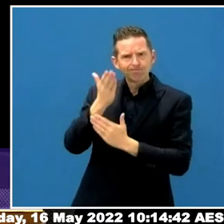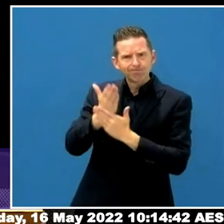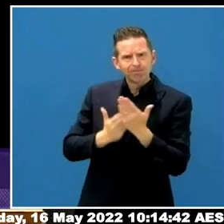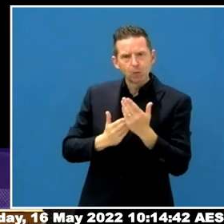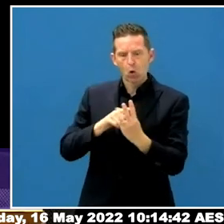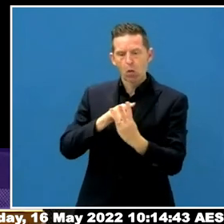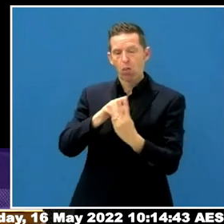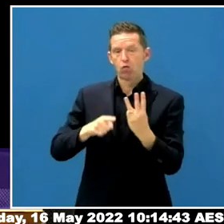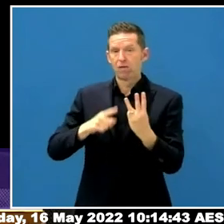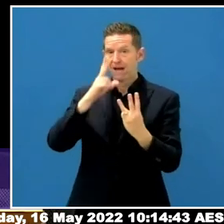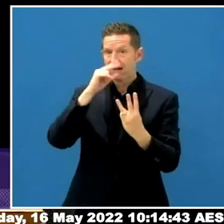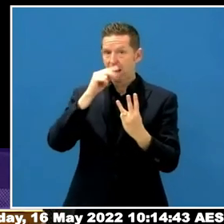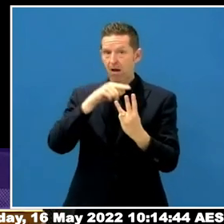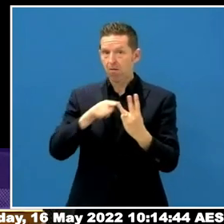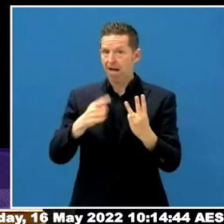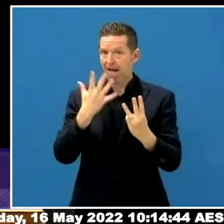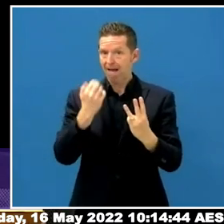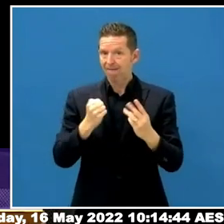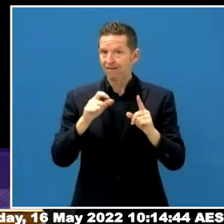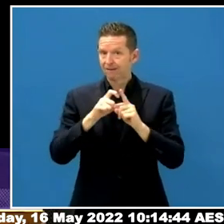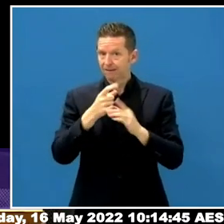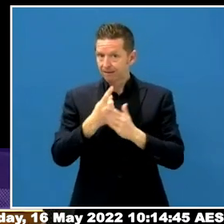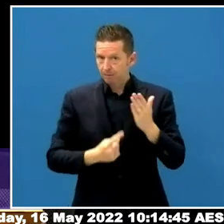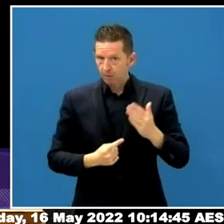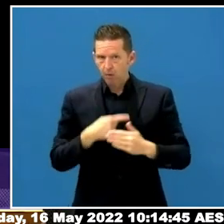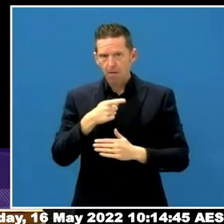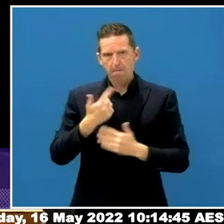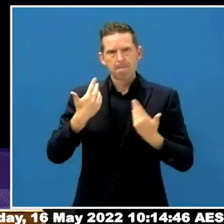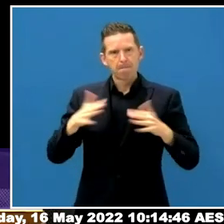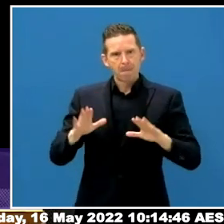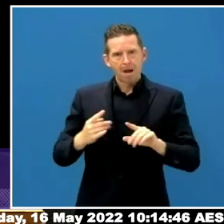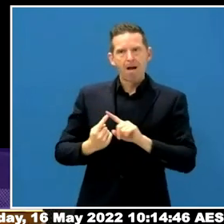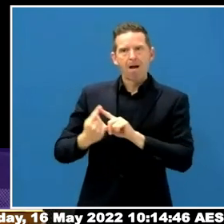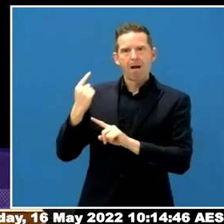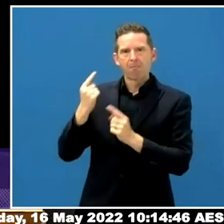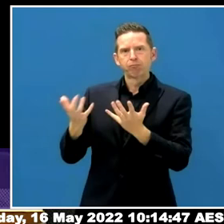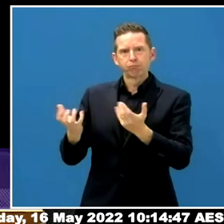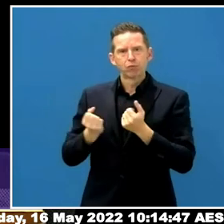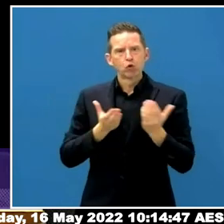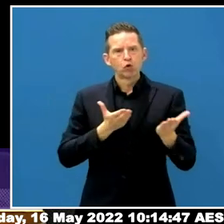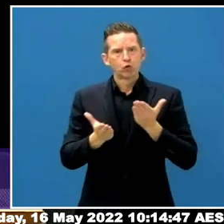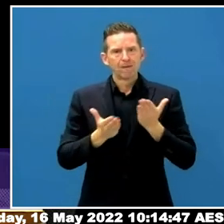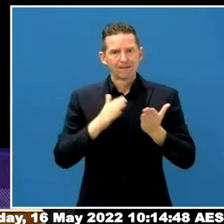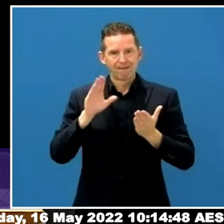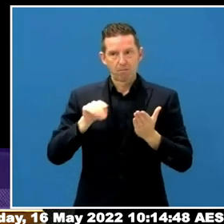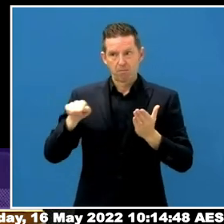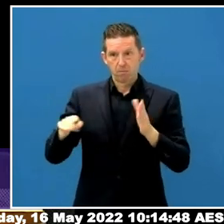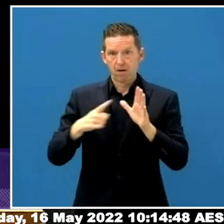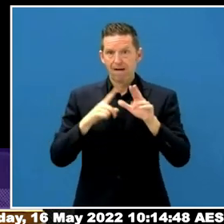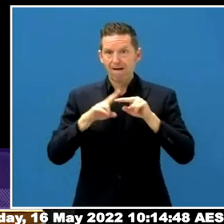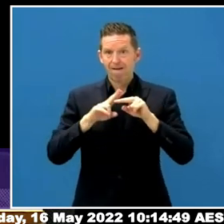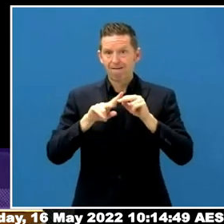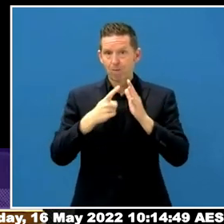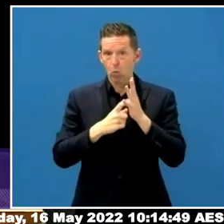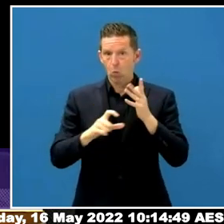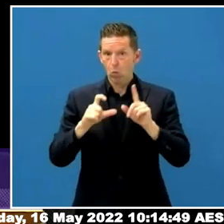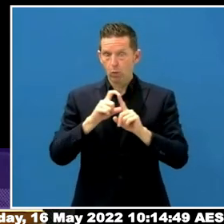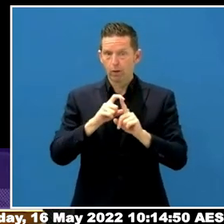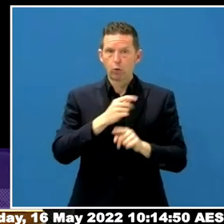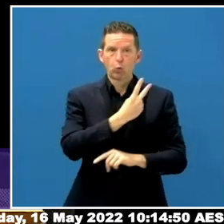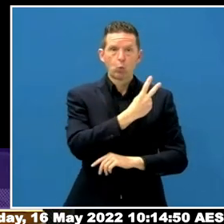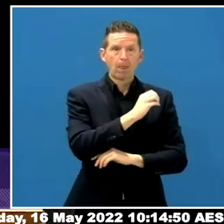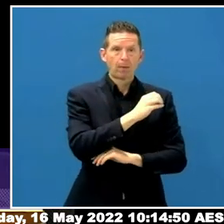disability, all of whom received services from Afford in periods between 2014 and 2021.